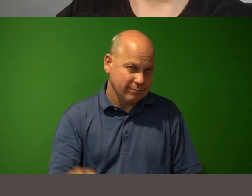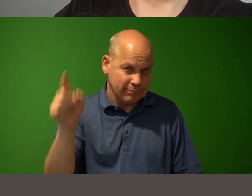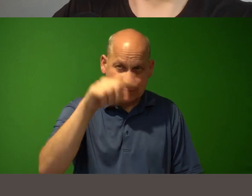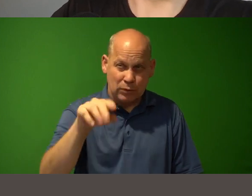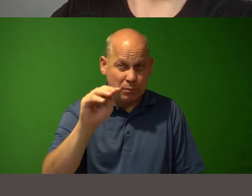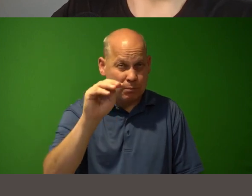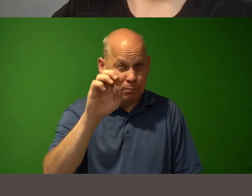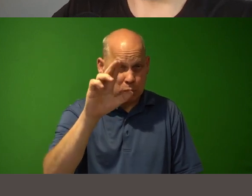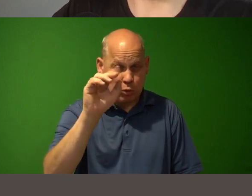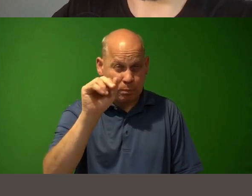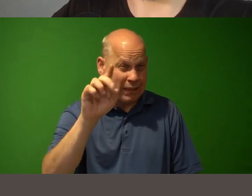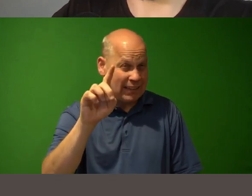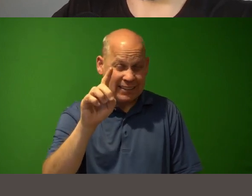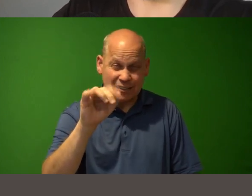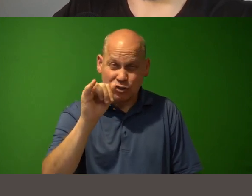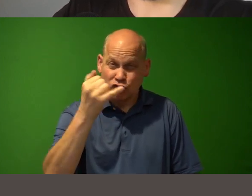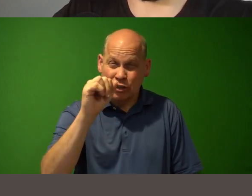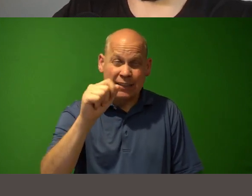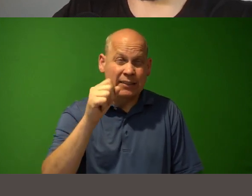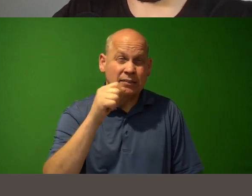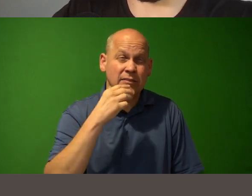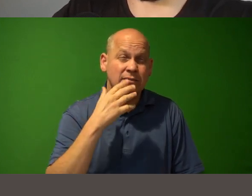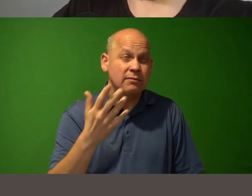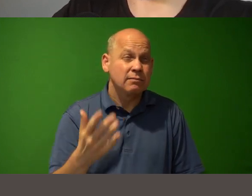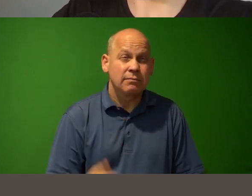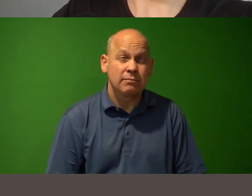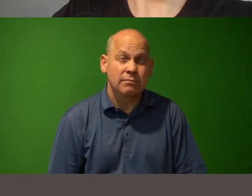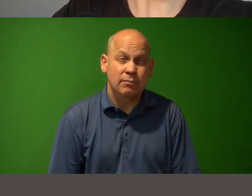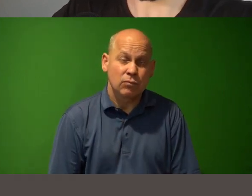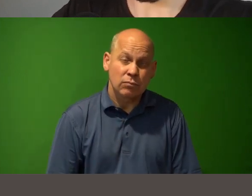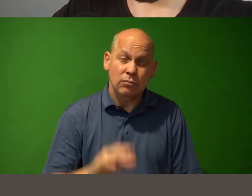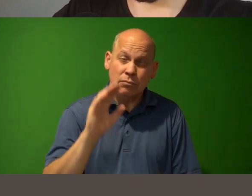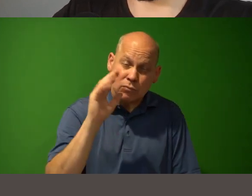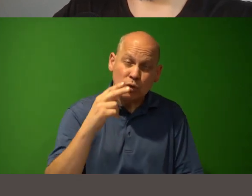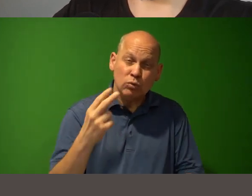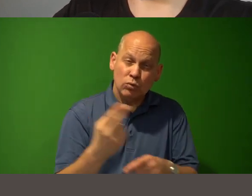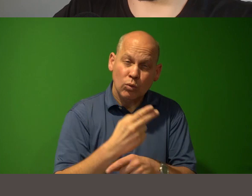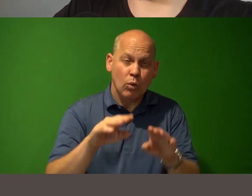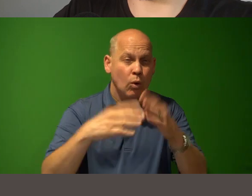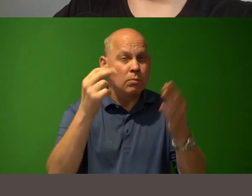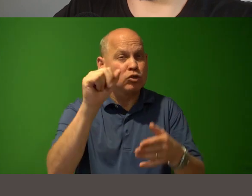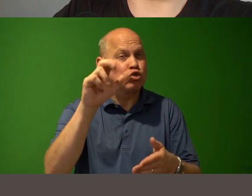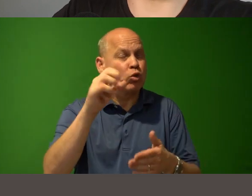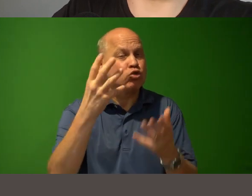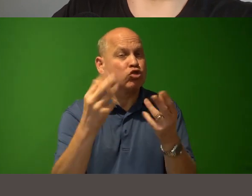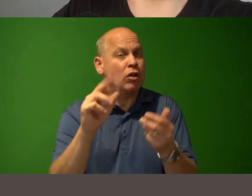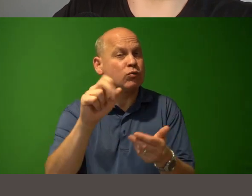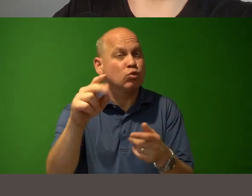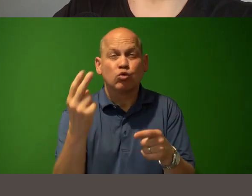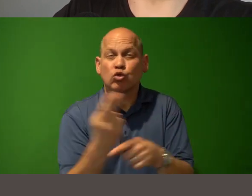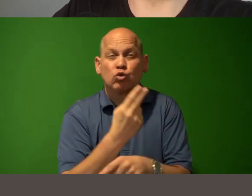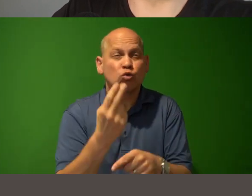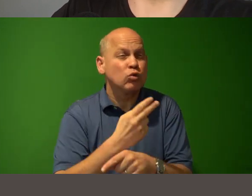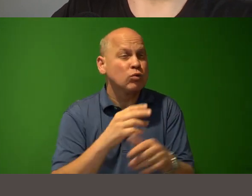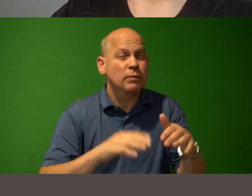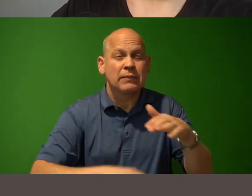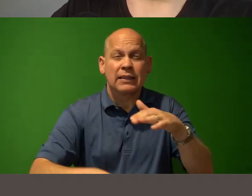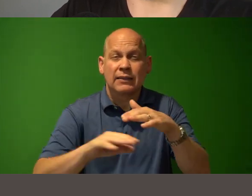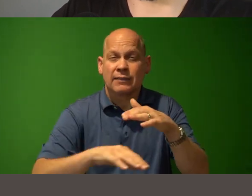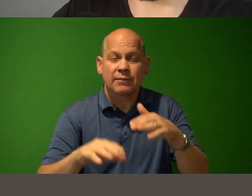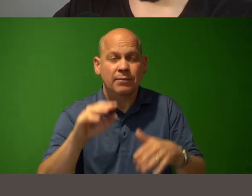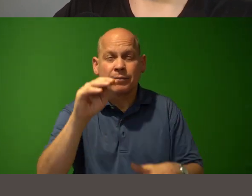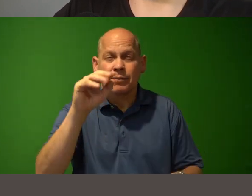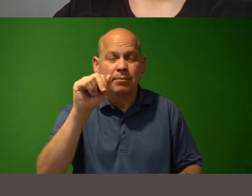What mermaid JS is, is a free to use open source software that you just use basic command text, excuse